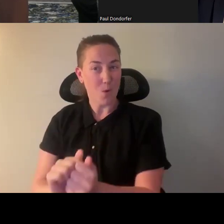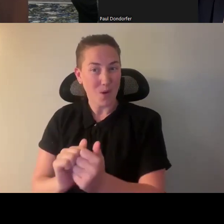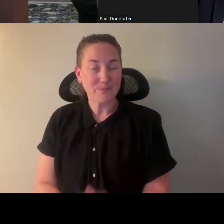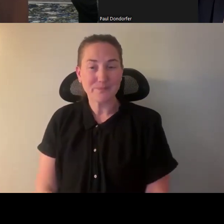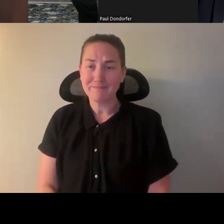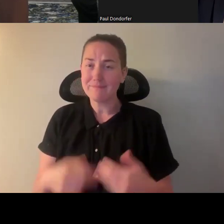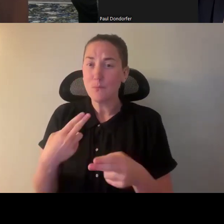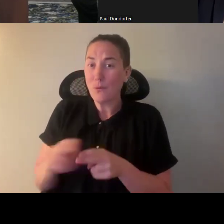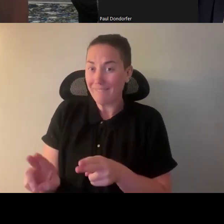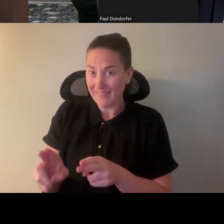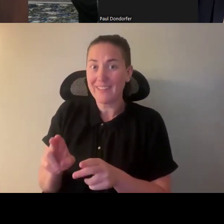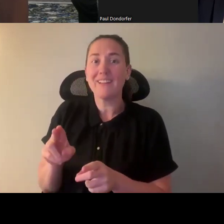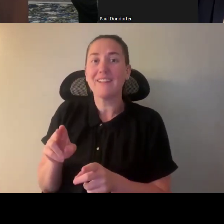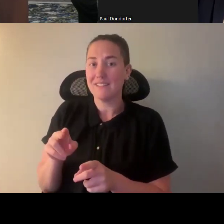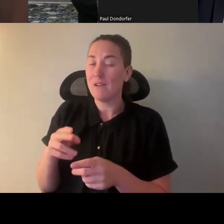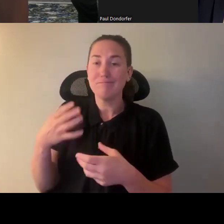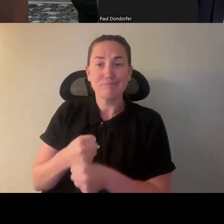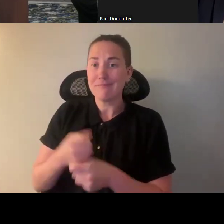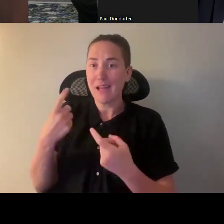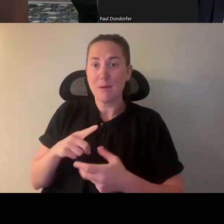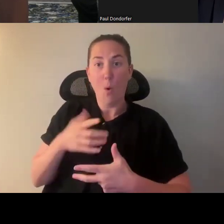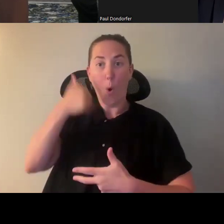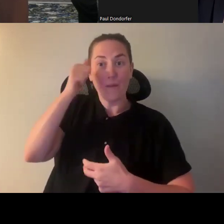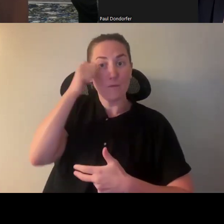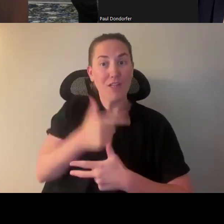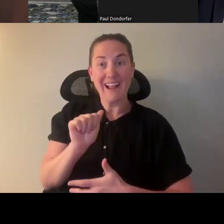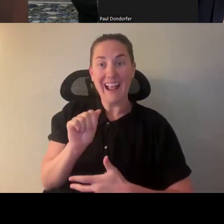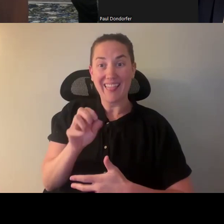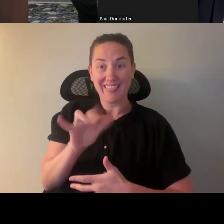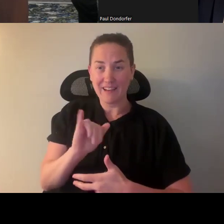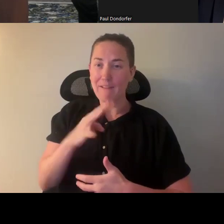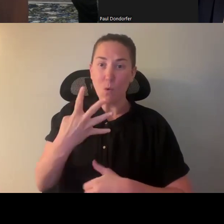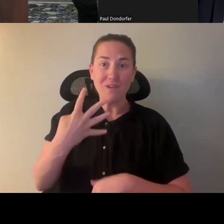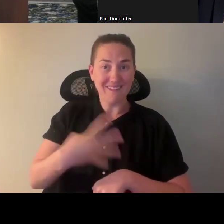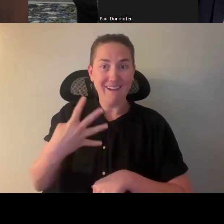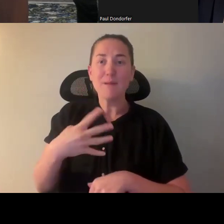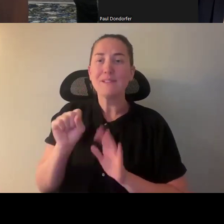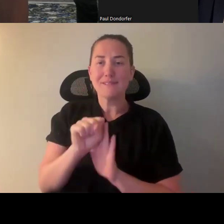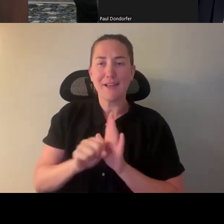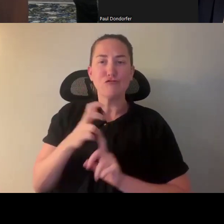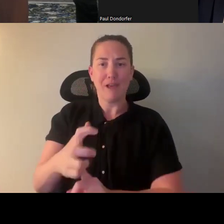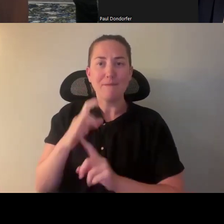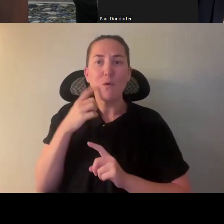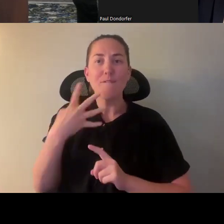briefly the oldest brother Anthony was a four-time state champion in four different weight classes He